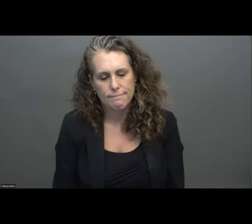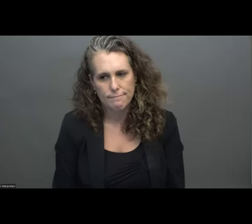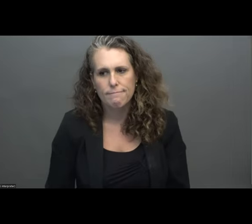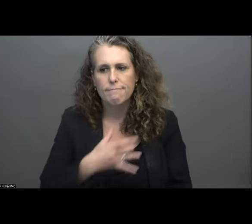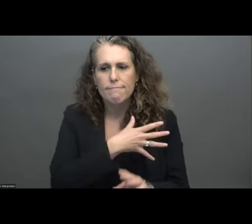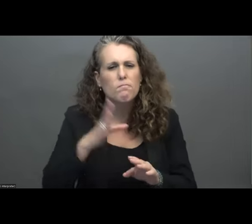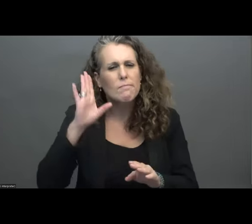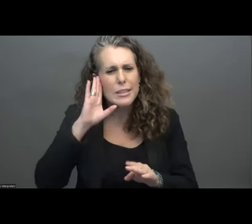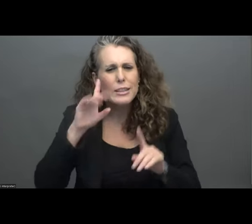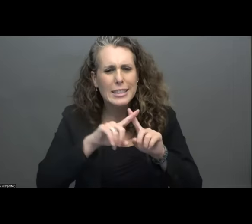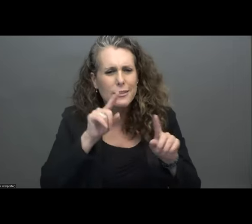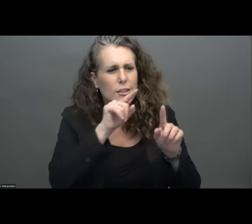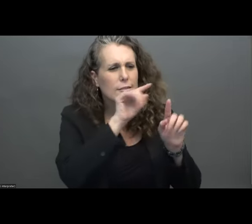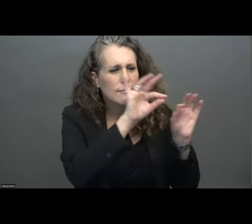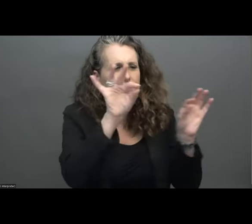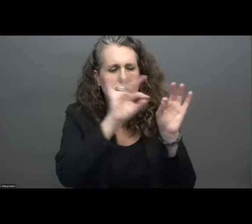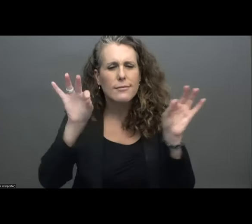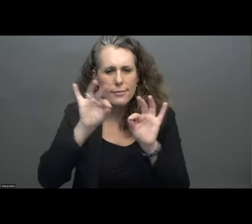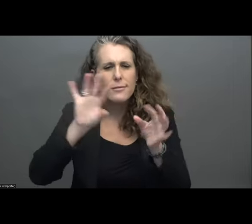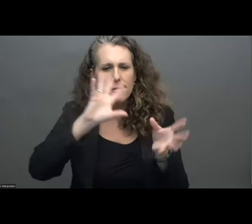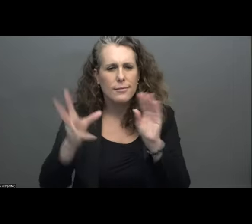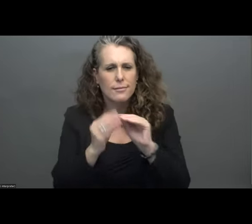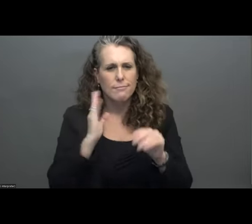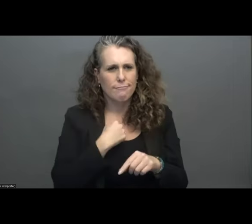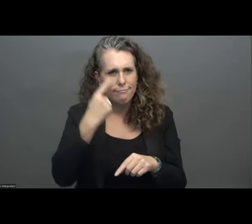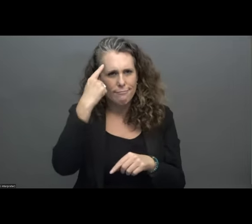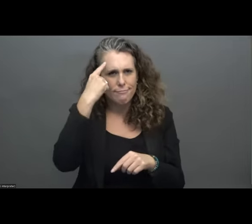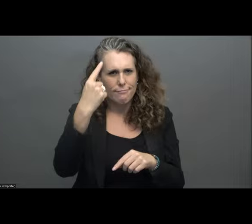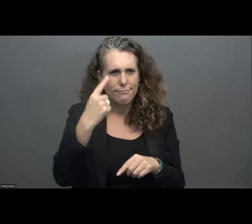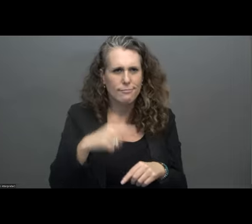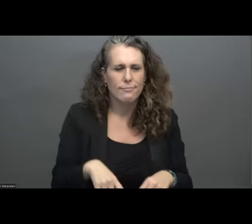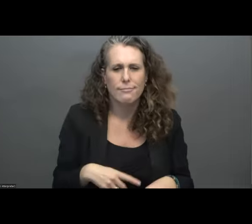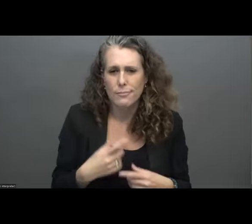16:08:17 But I put a person Monica. If CDs or to the soma inactivity economy please elevate